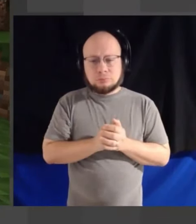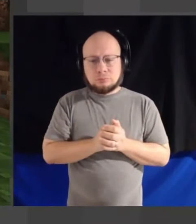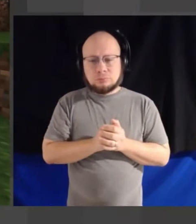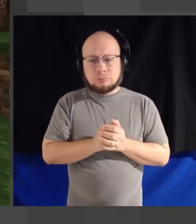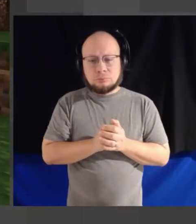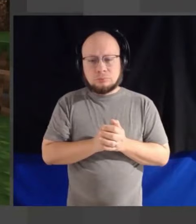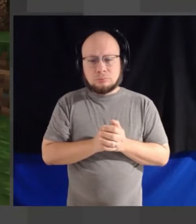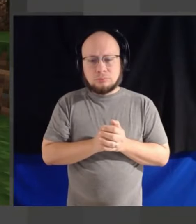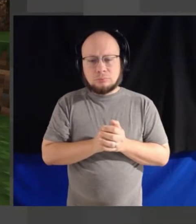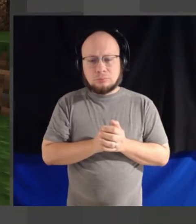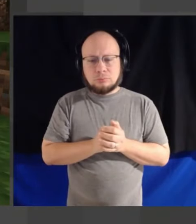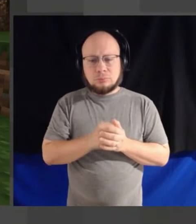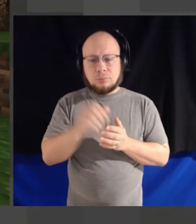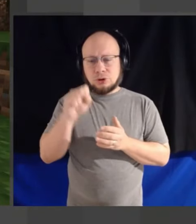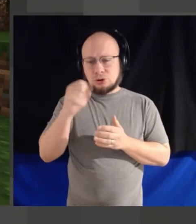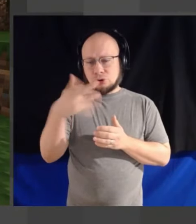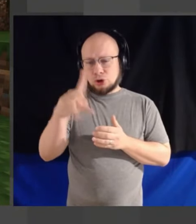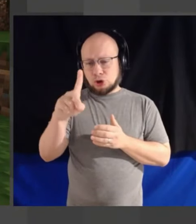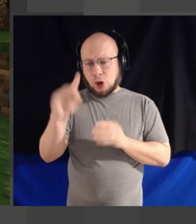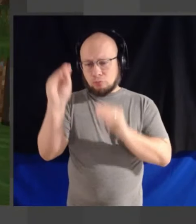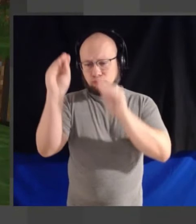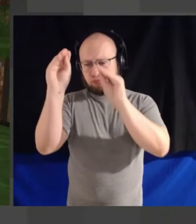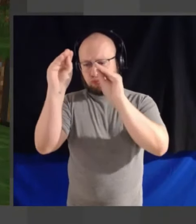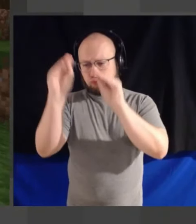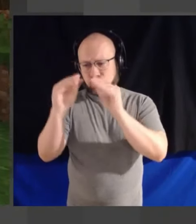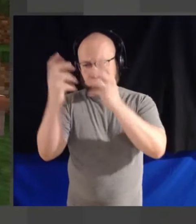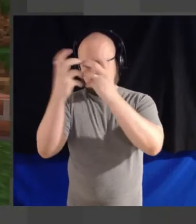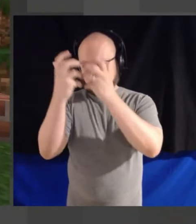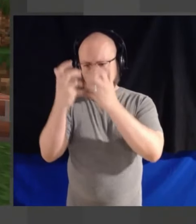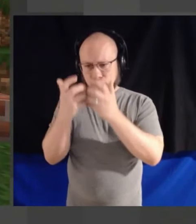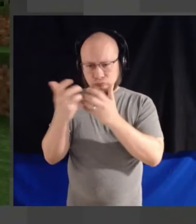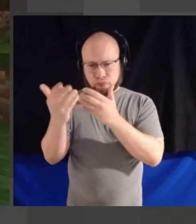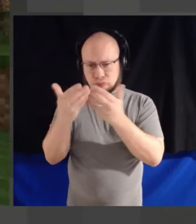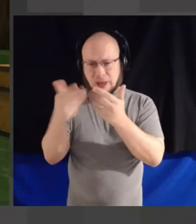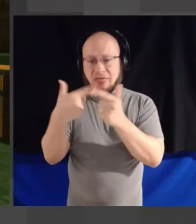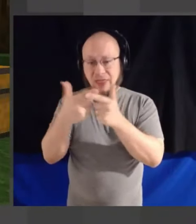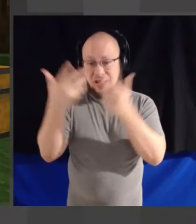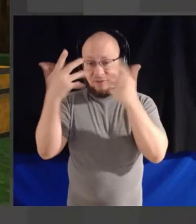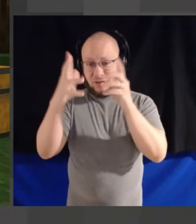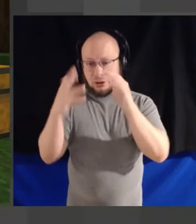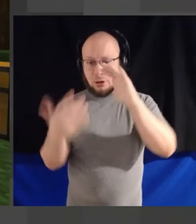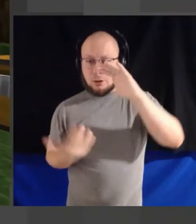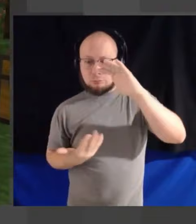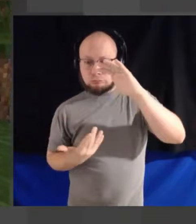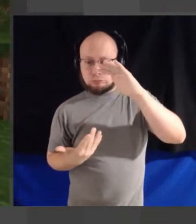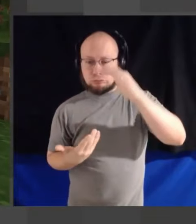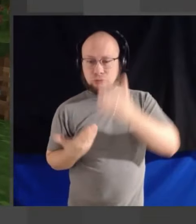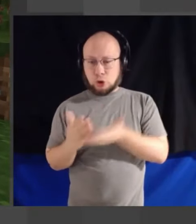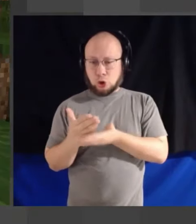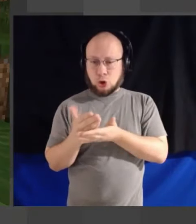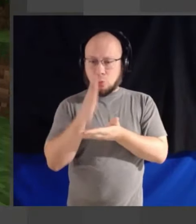POTS BECAUSE YOU CAN PUT THE SHARDS IN ANY WAY YOU WANT. AND WHEN YOU'RE PLEASED WITH